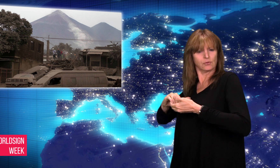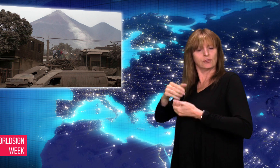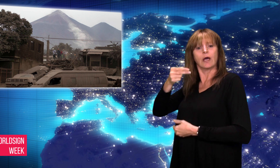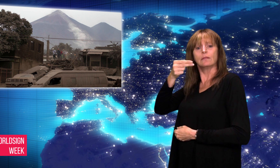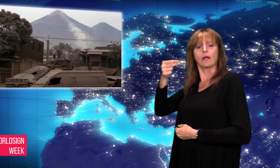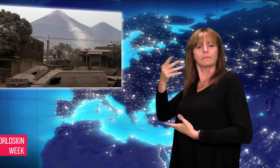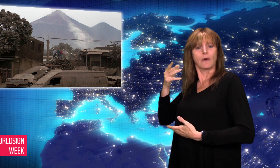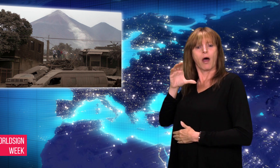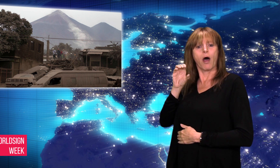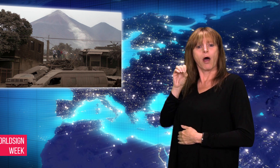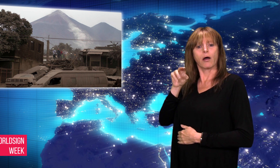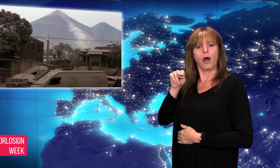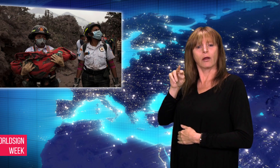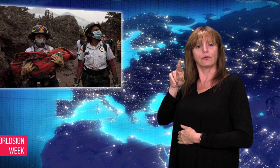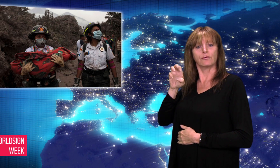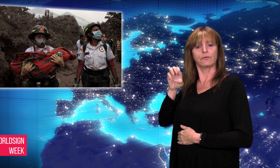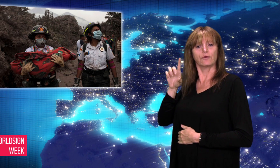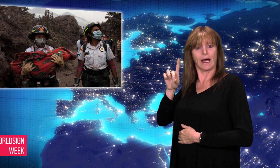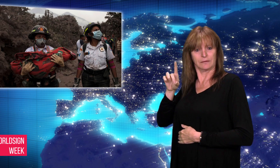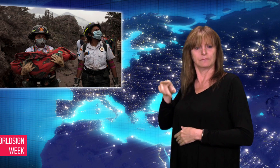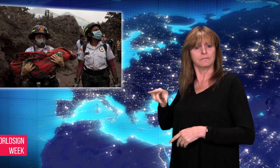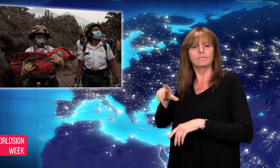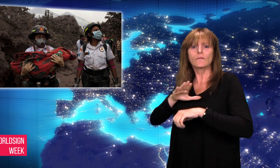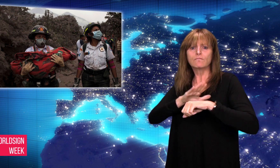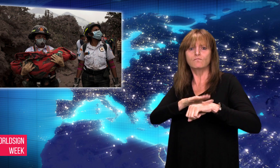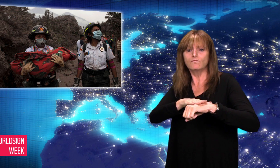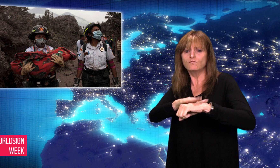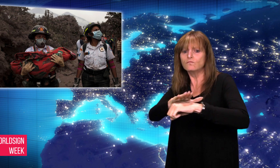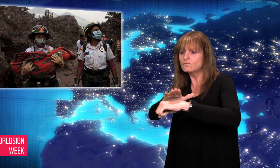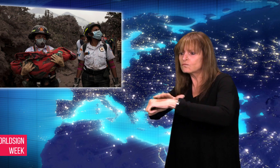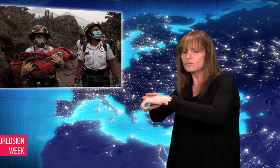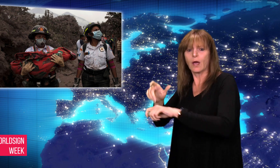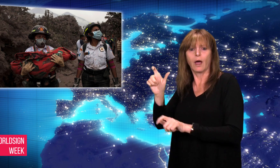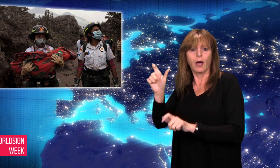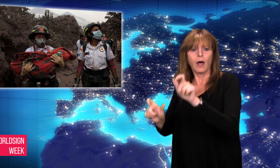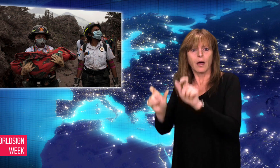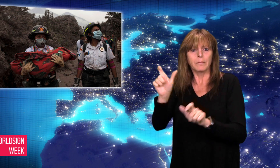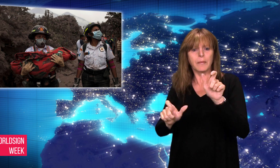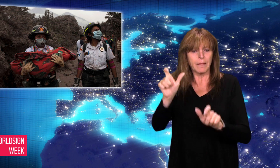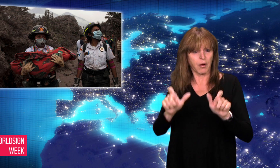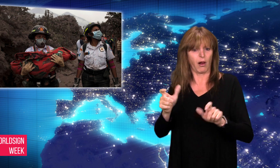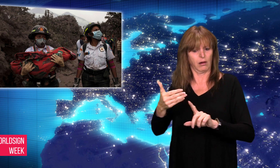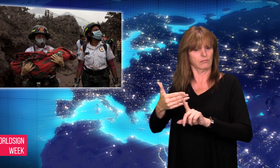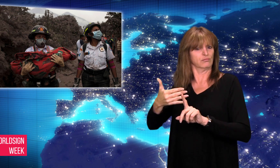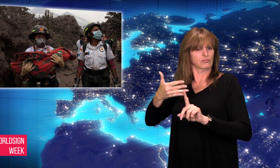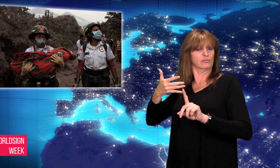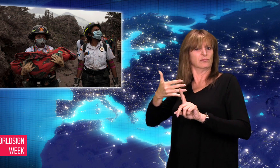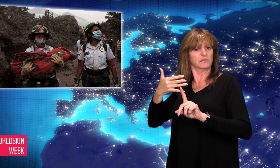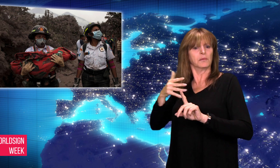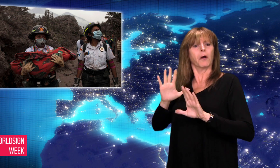clean ash off their roofs, and cover all water and food. But no one